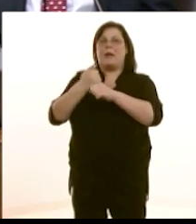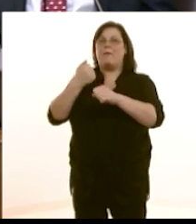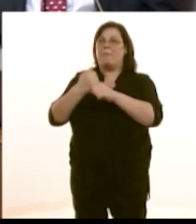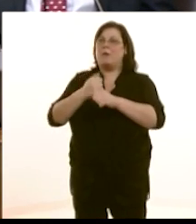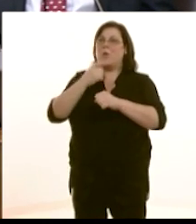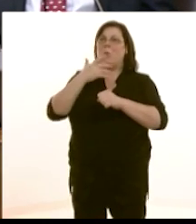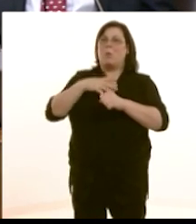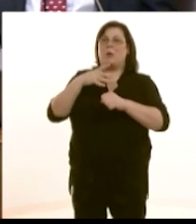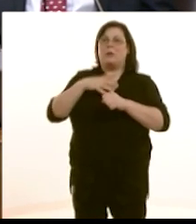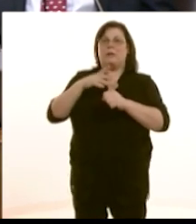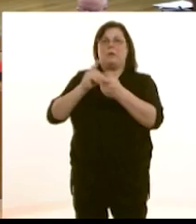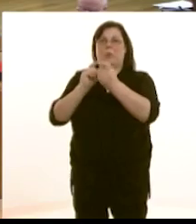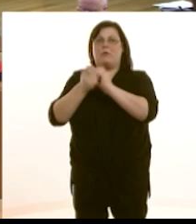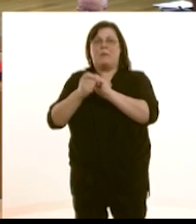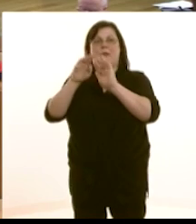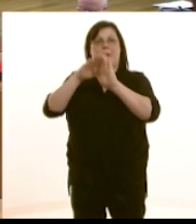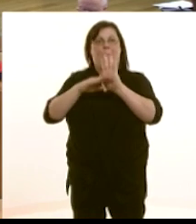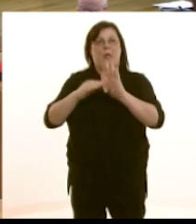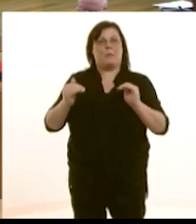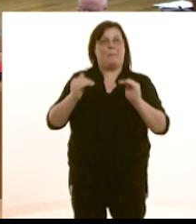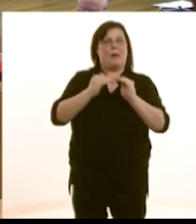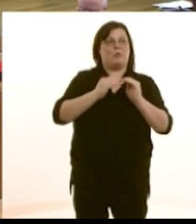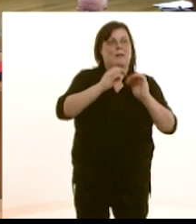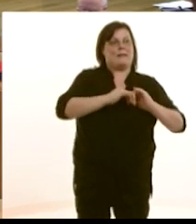revise the Bill accordingly. Gwyn R. Price: Thank you for that answer.